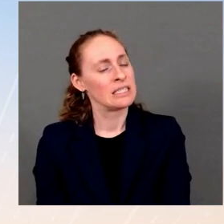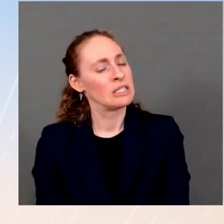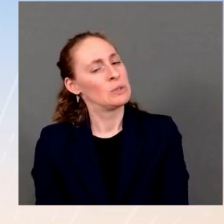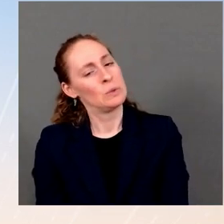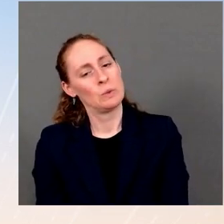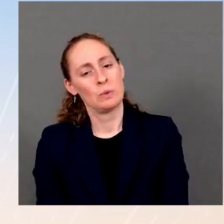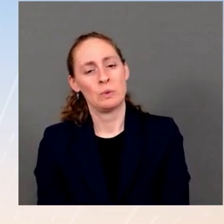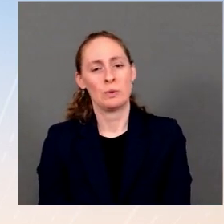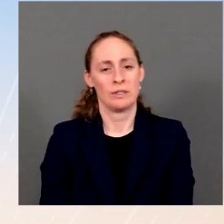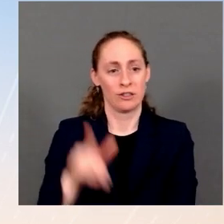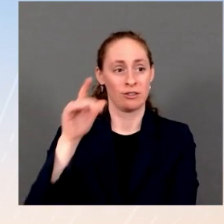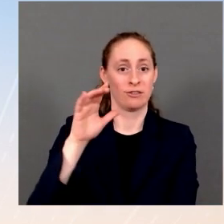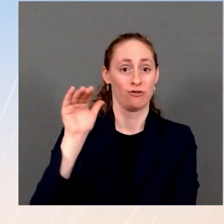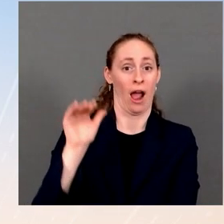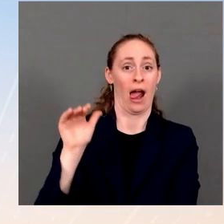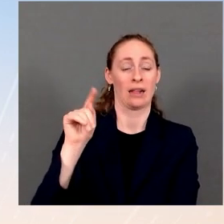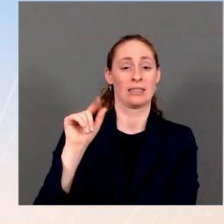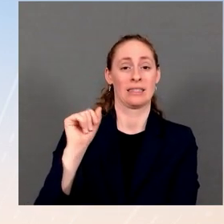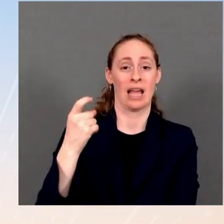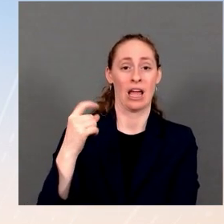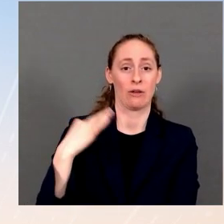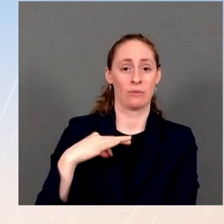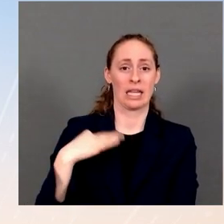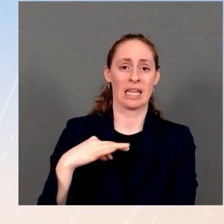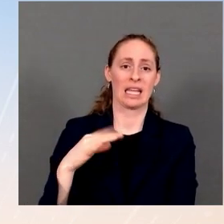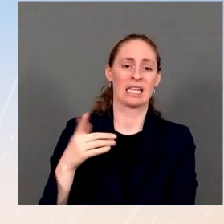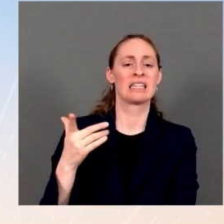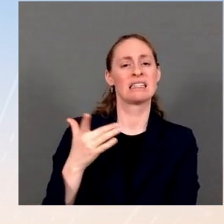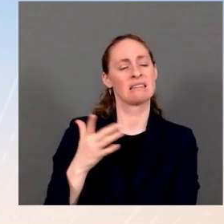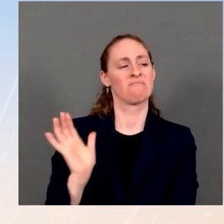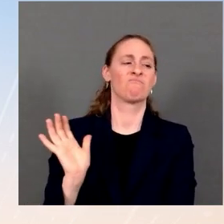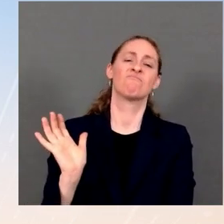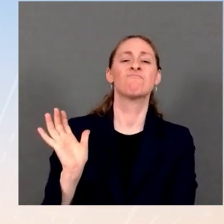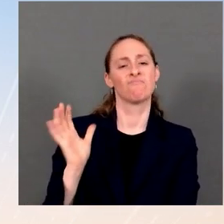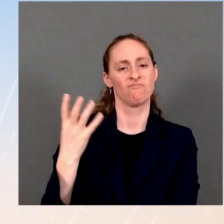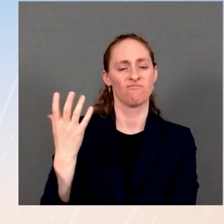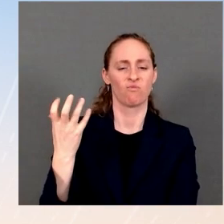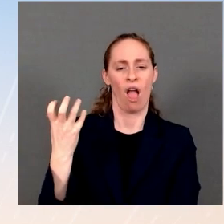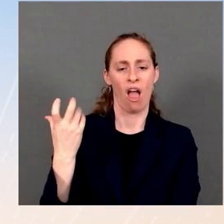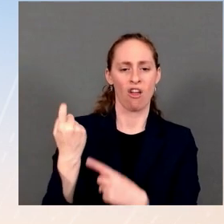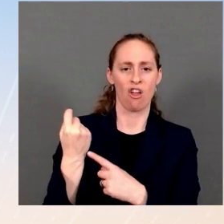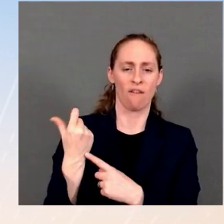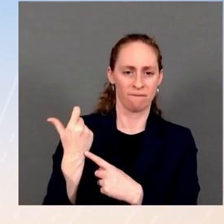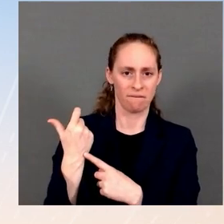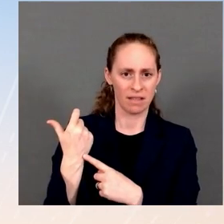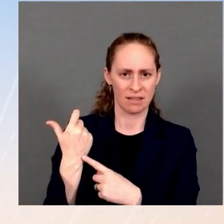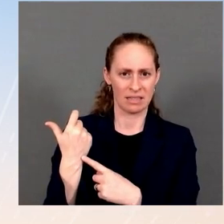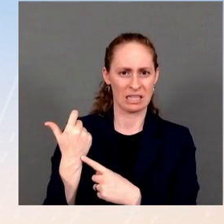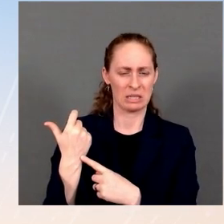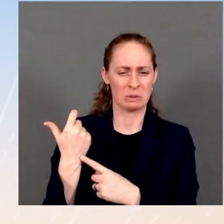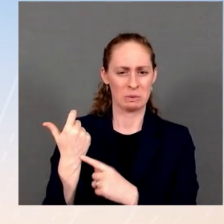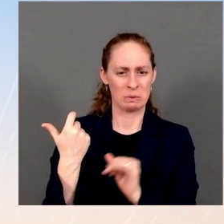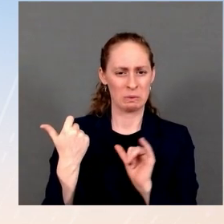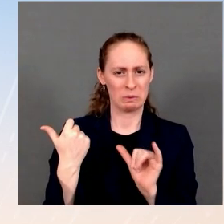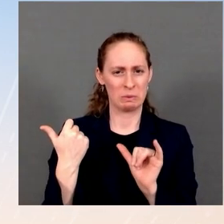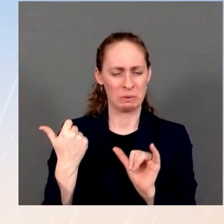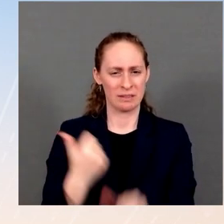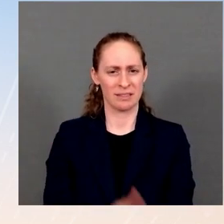willing to move the expanded Child Tax Credit -- you know, the payments that people get each month --